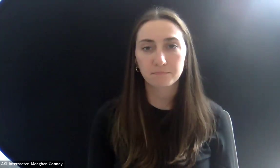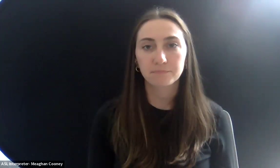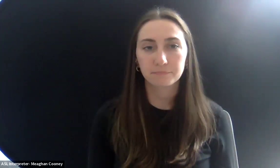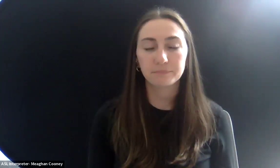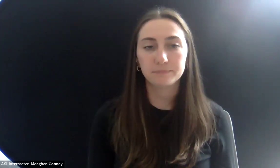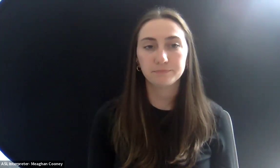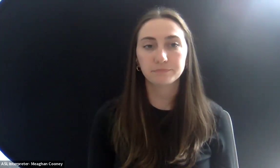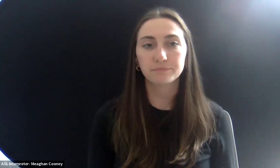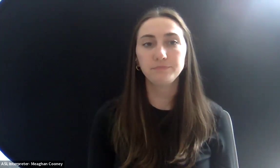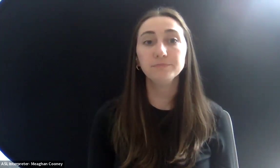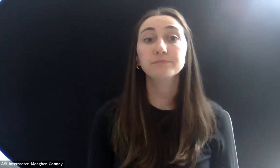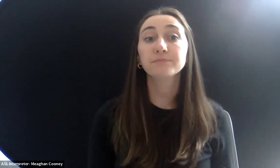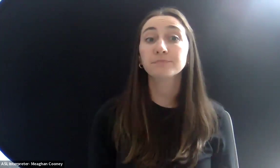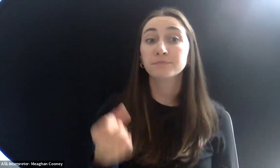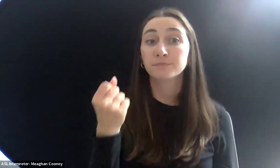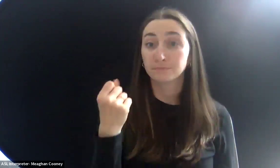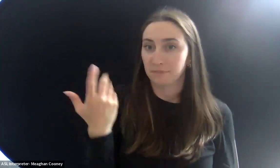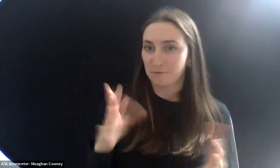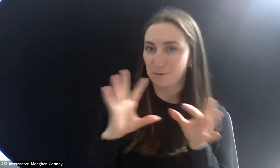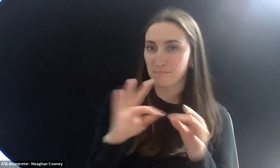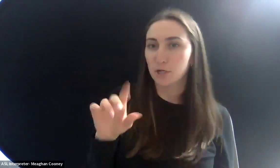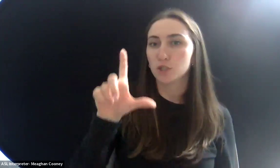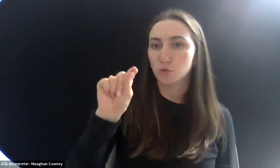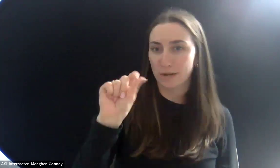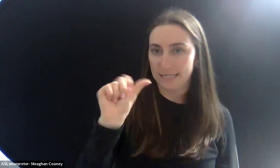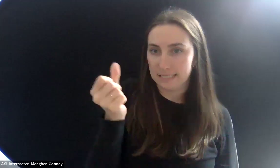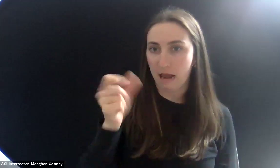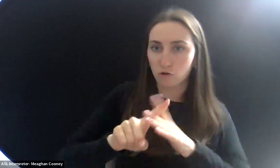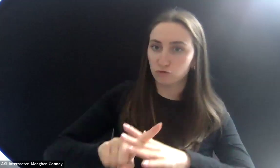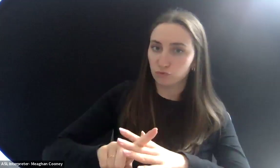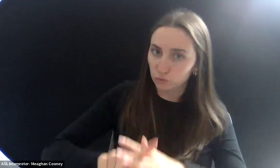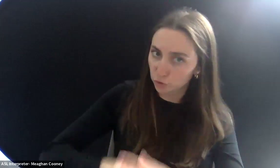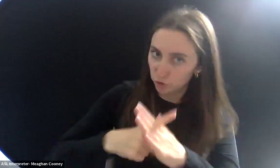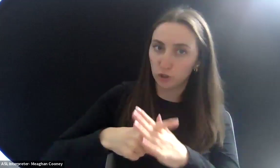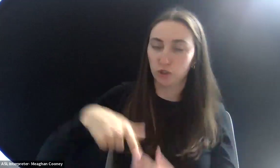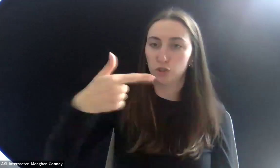So in 2010, as I mentioned, the initial greenhouse gas policy at